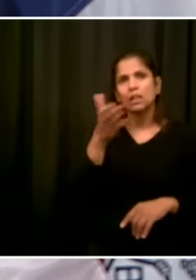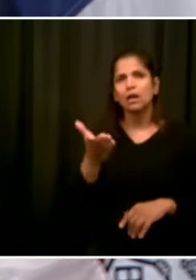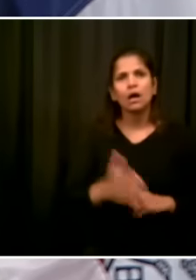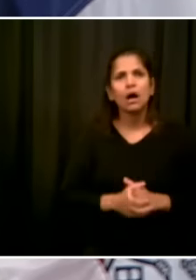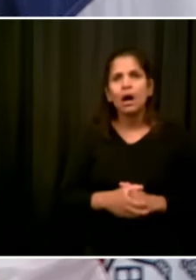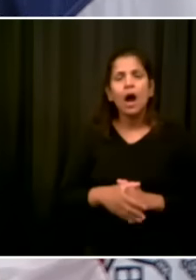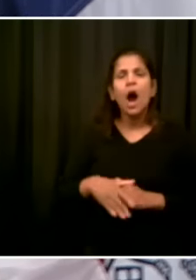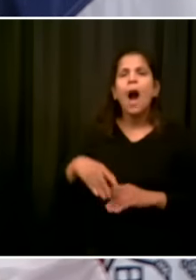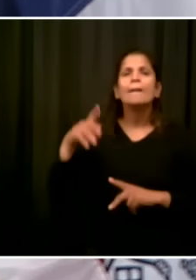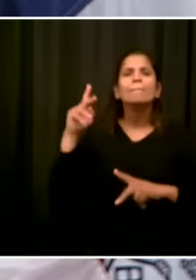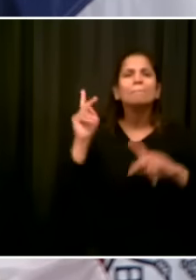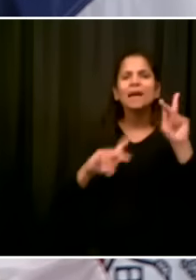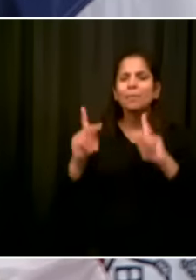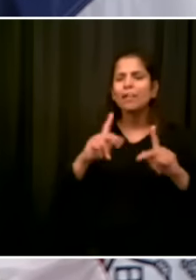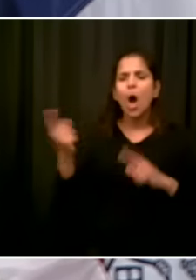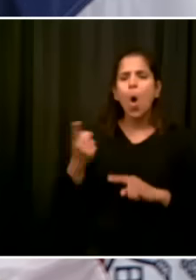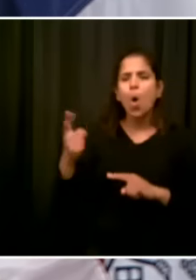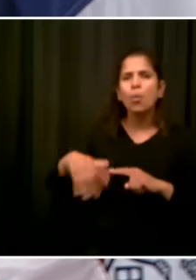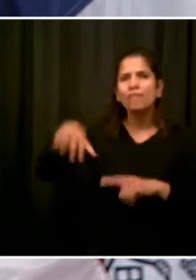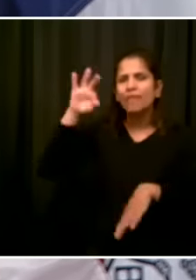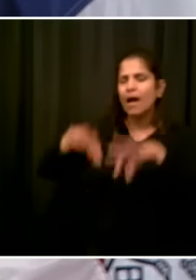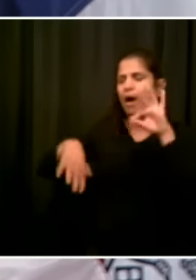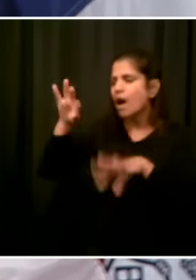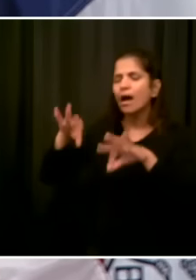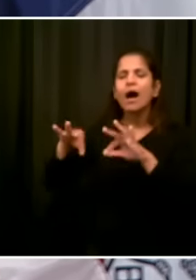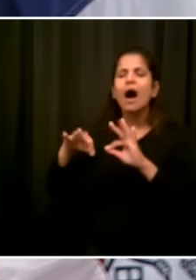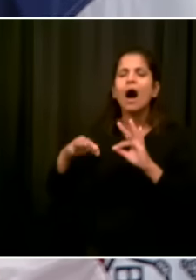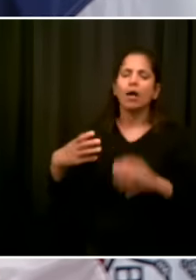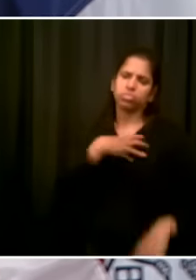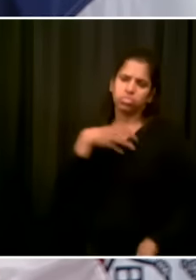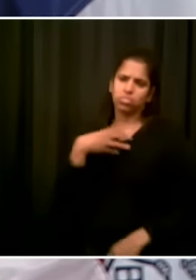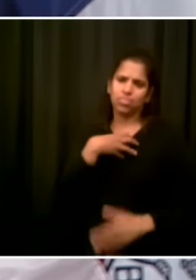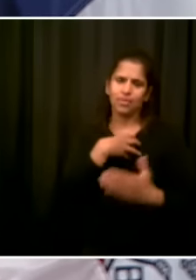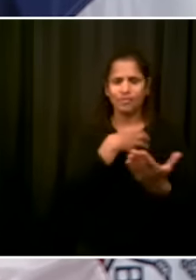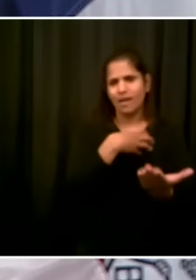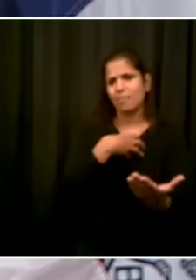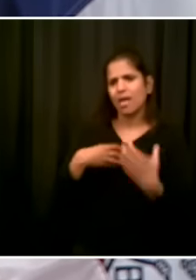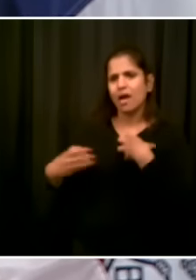WE ARE ON THE SUIBET CAE USTHE TRUMP ADMINISTRATION, ONCE AGAIN IS TRYING TO UNCONSTITUTIONALLY INTERFERE WITH THE CENS. US